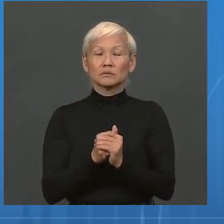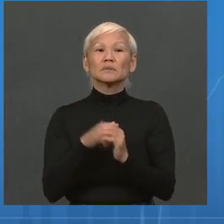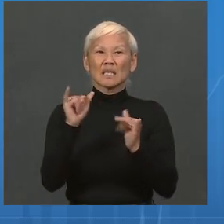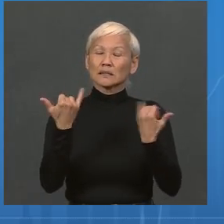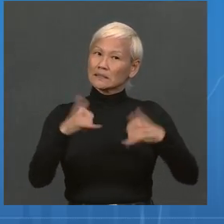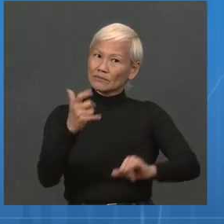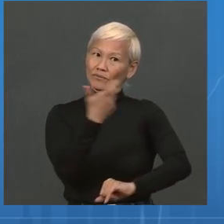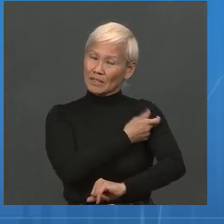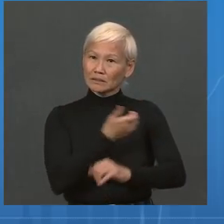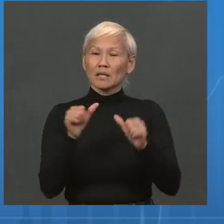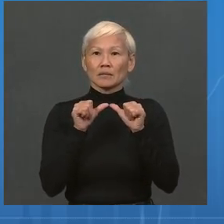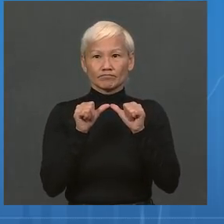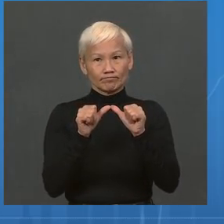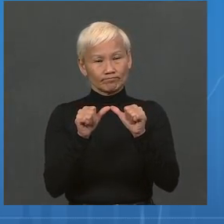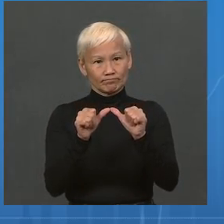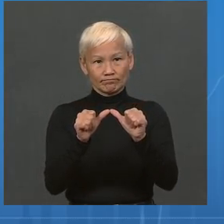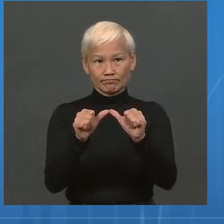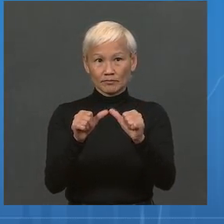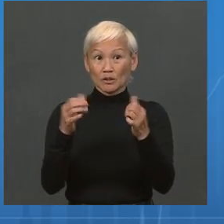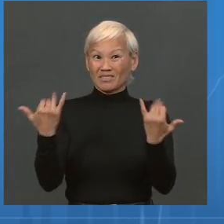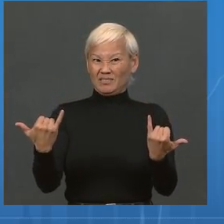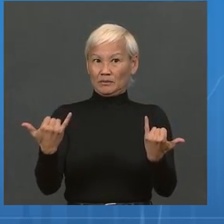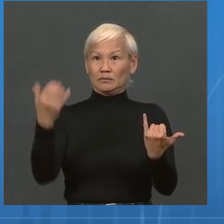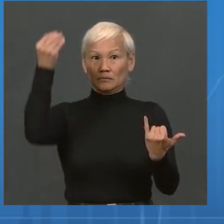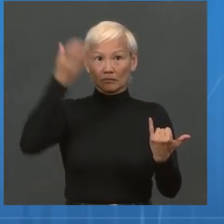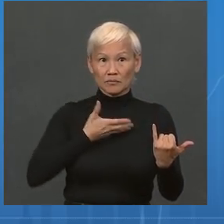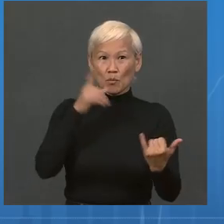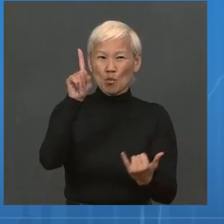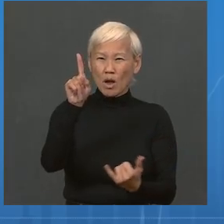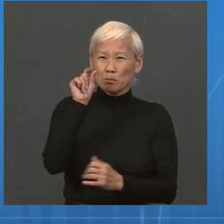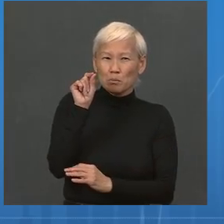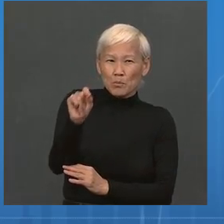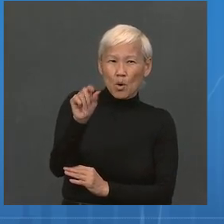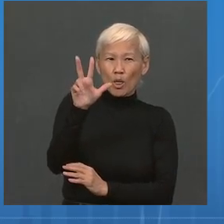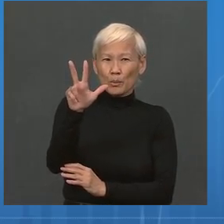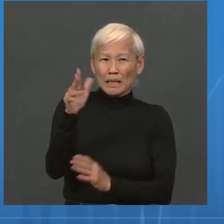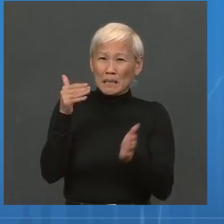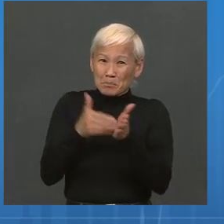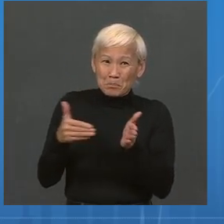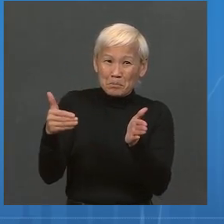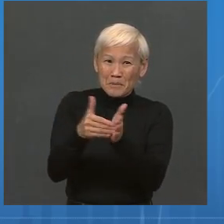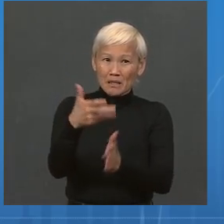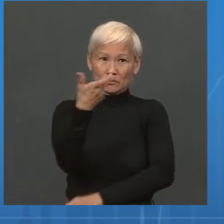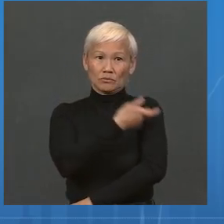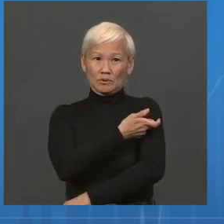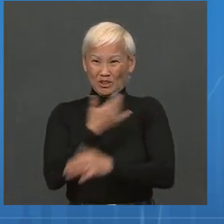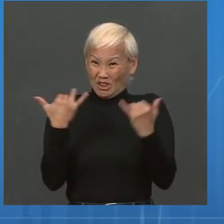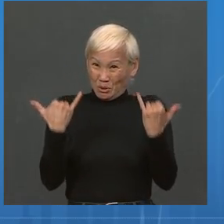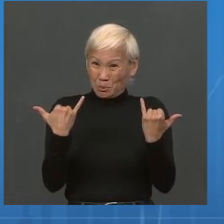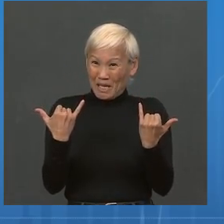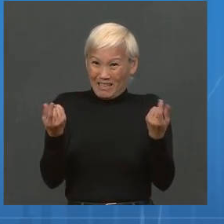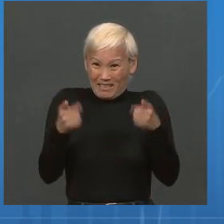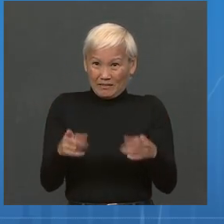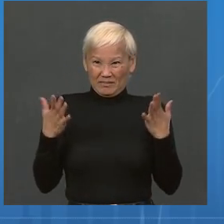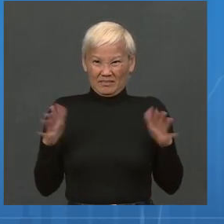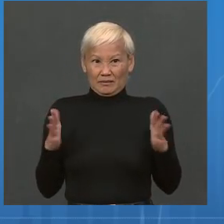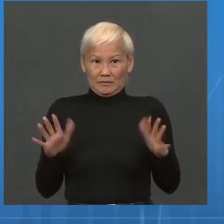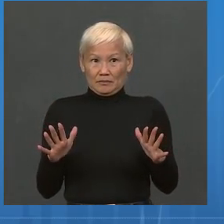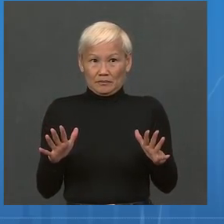Just today, we reported over 1.3 million shots in arms. That's up almost 20 percent from last Wednesday's report.